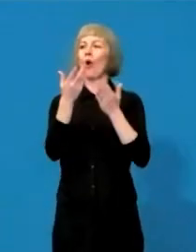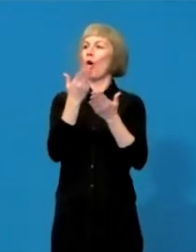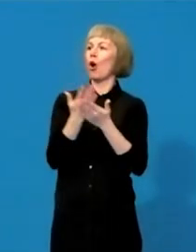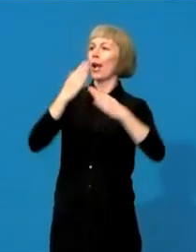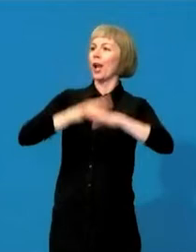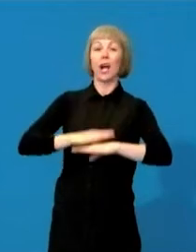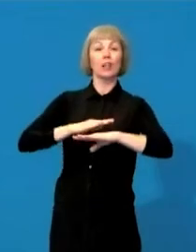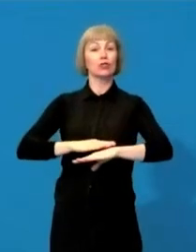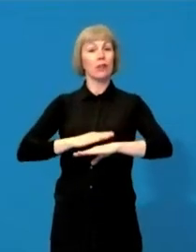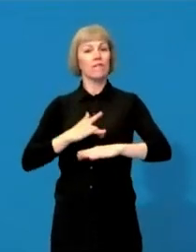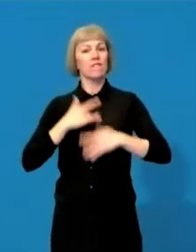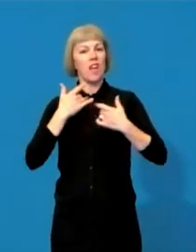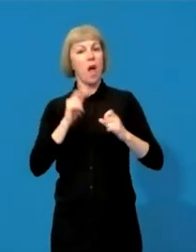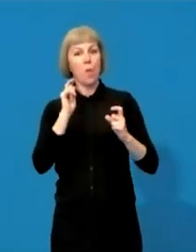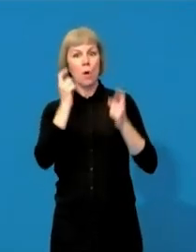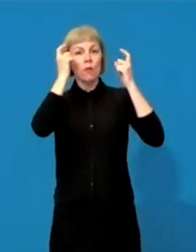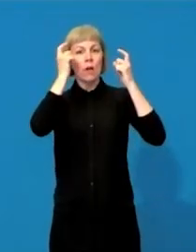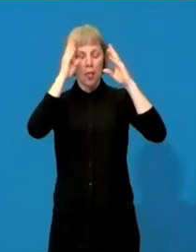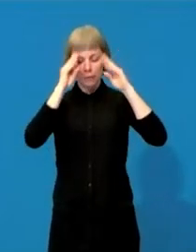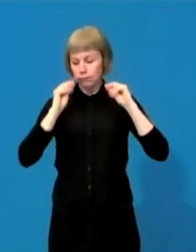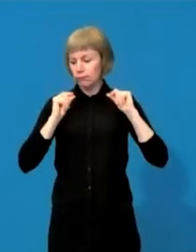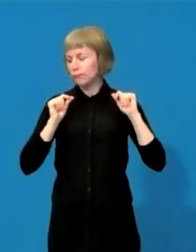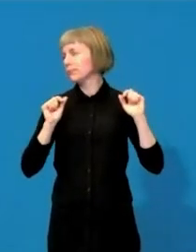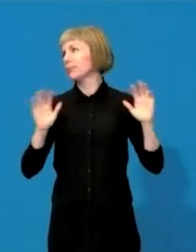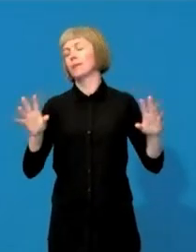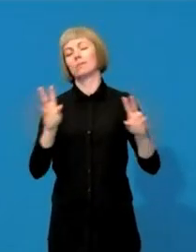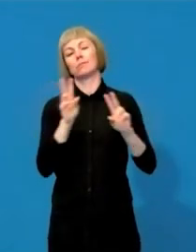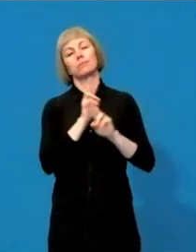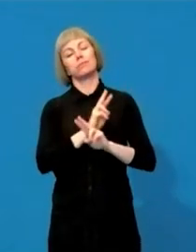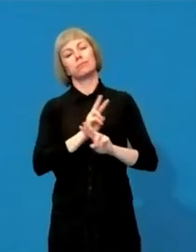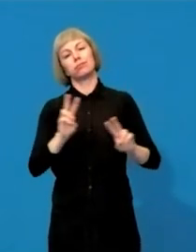you. No - no more stress thinking about stuff, you know.